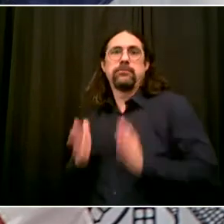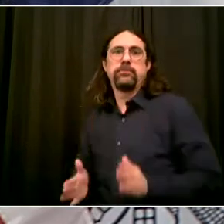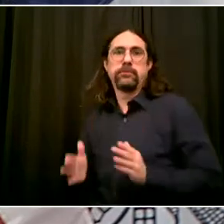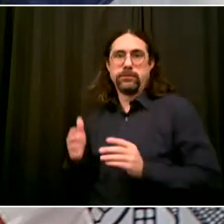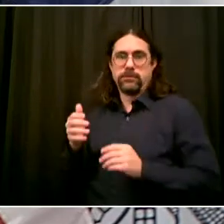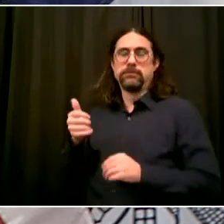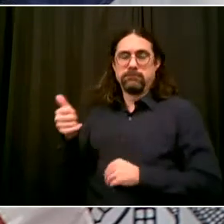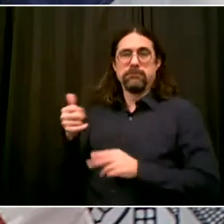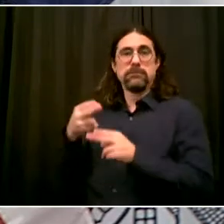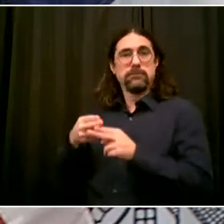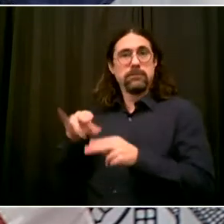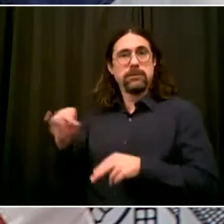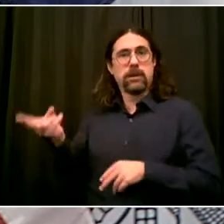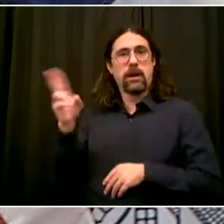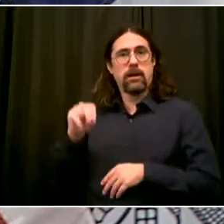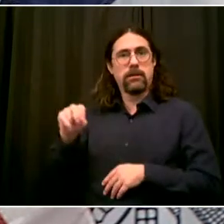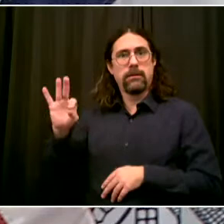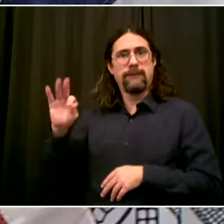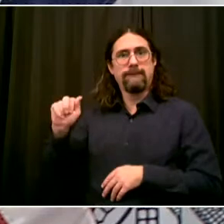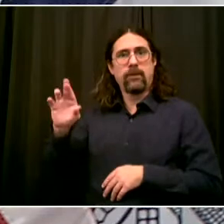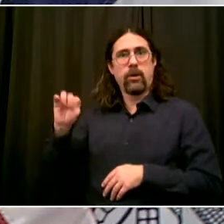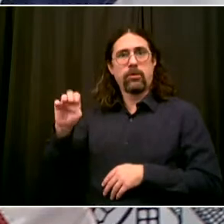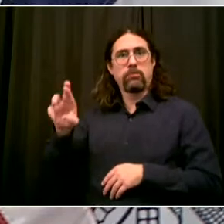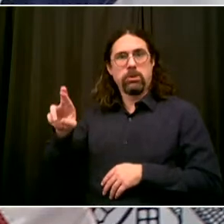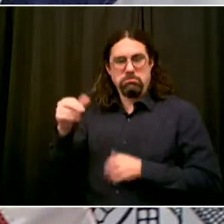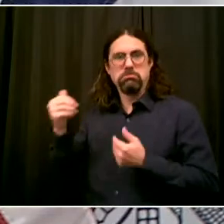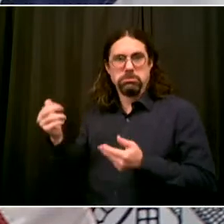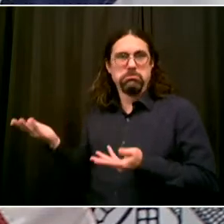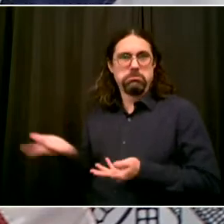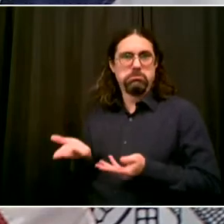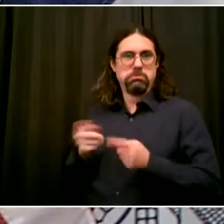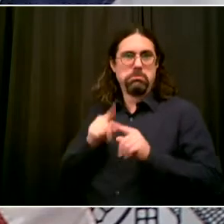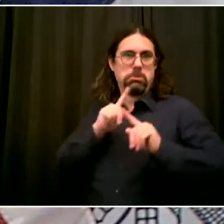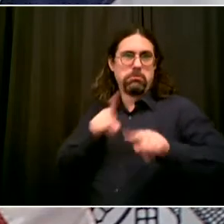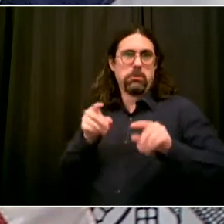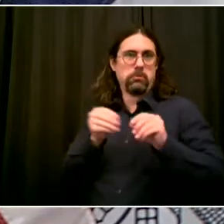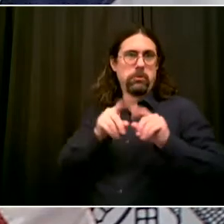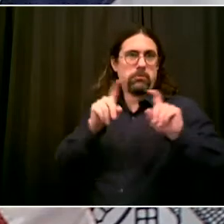ARE YOU? IF I COULD JUSTSTFO LLOWL UP ON GWEN'S